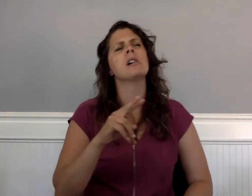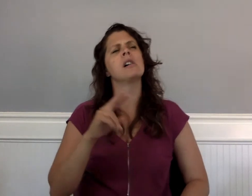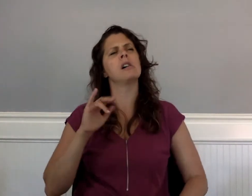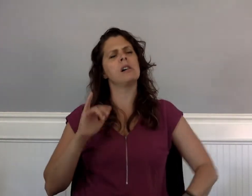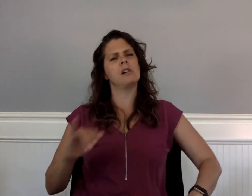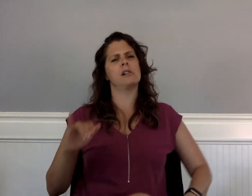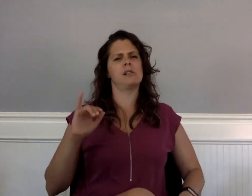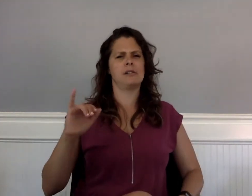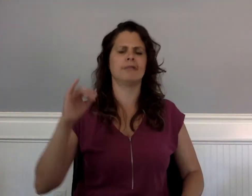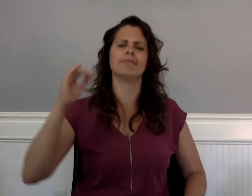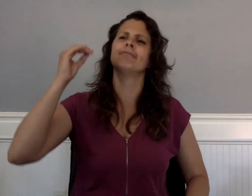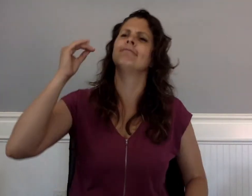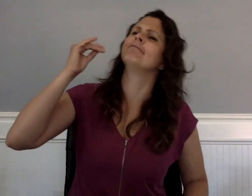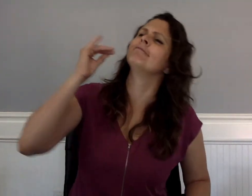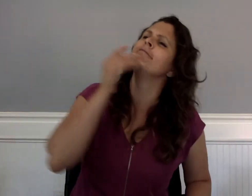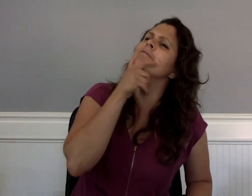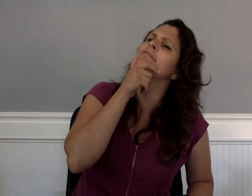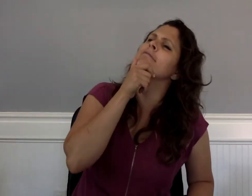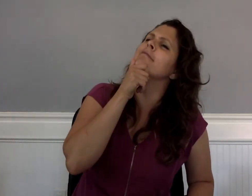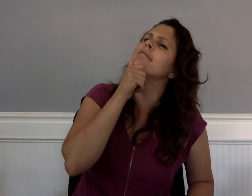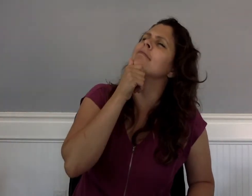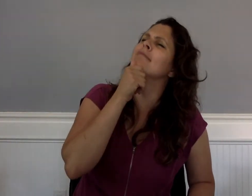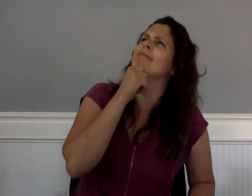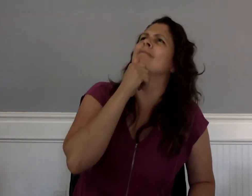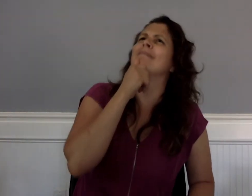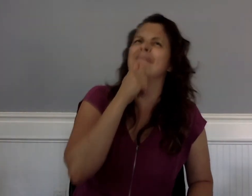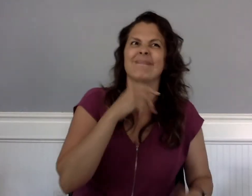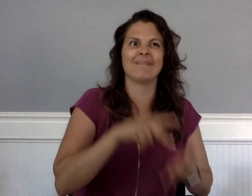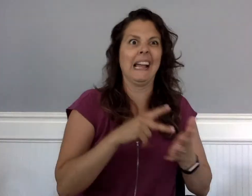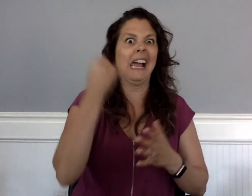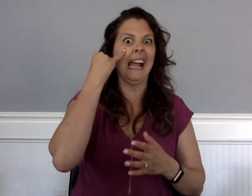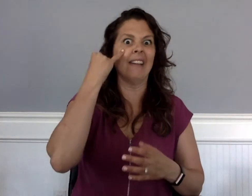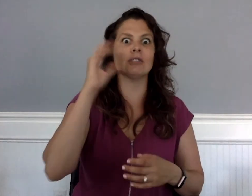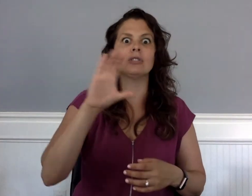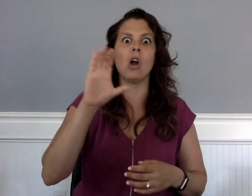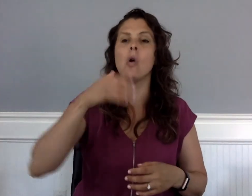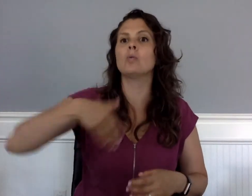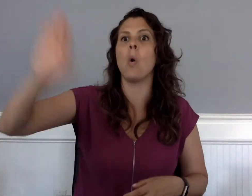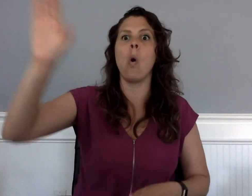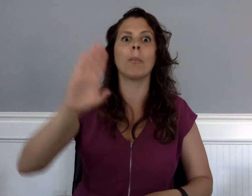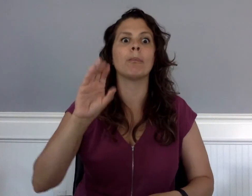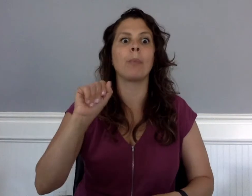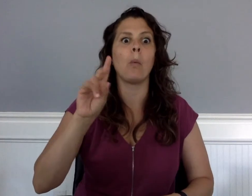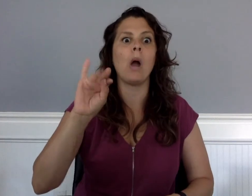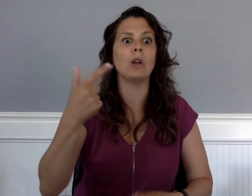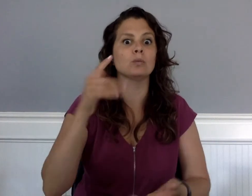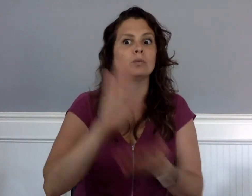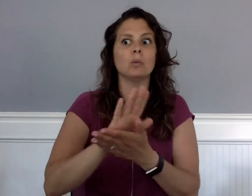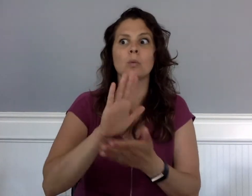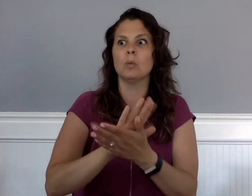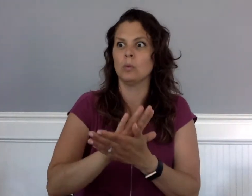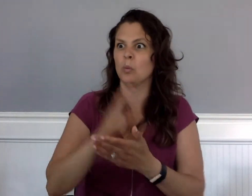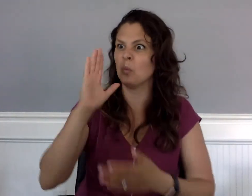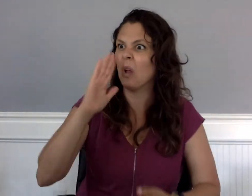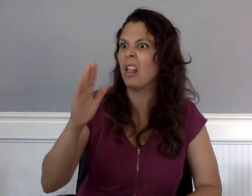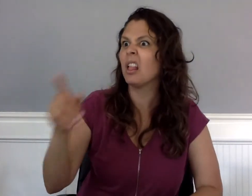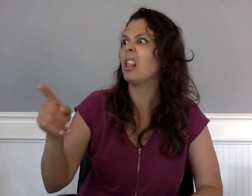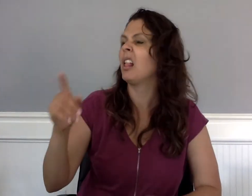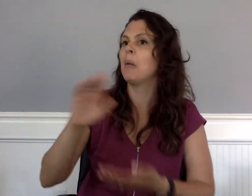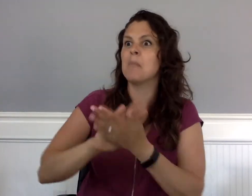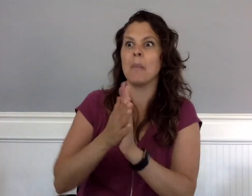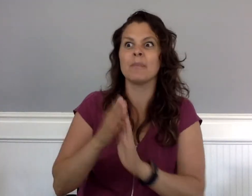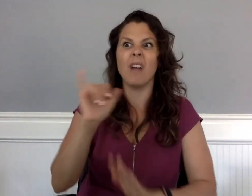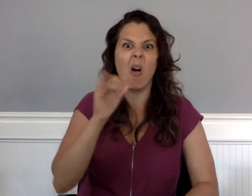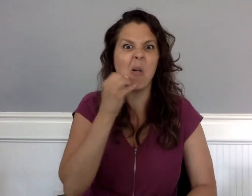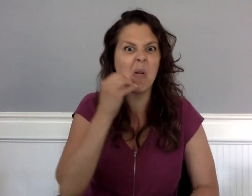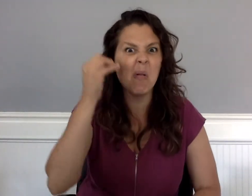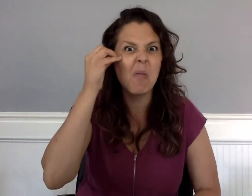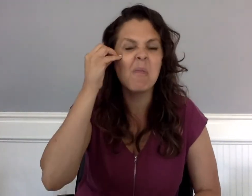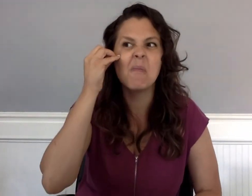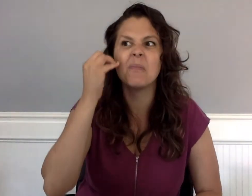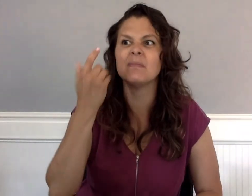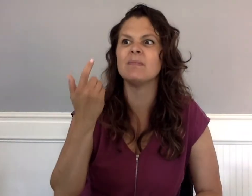Charlie thought about finding a new home at the far-away boarding